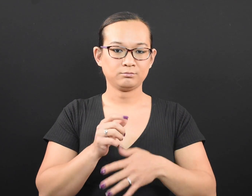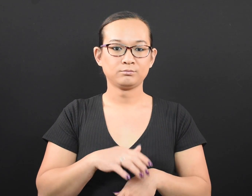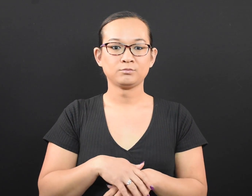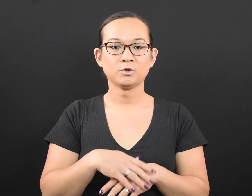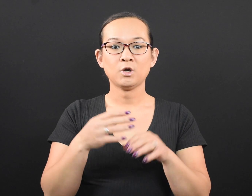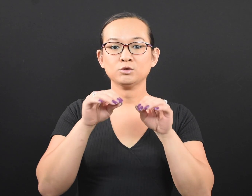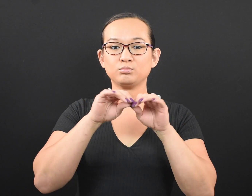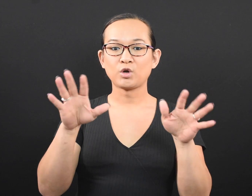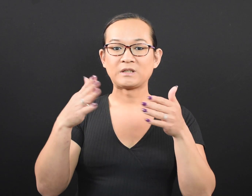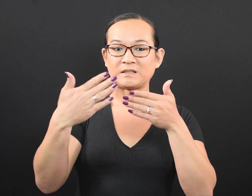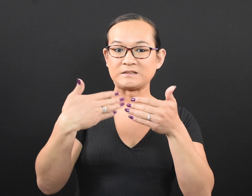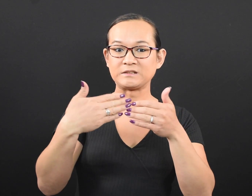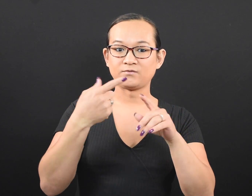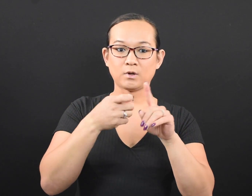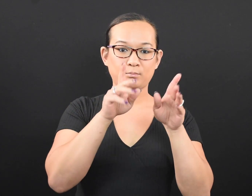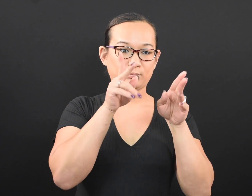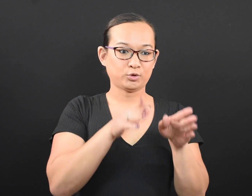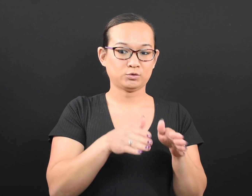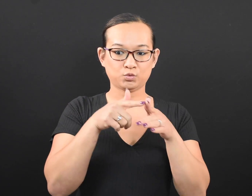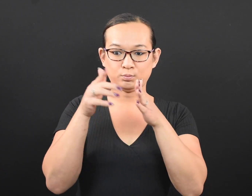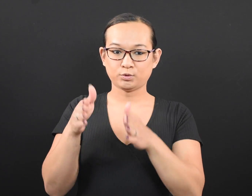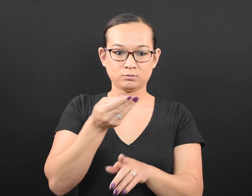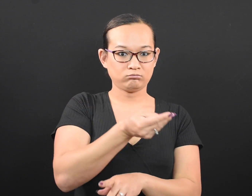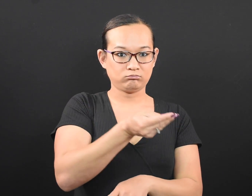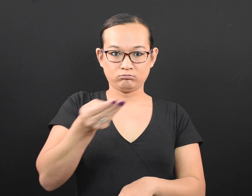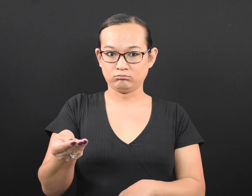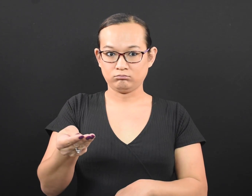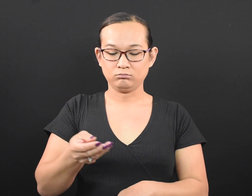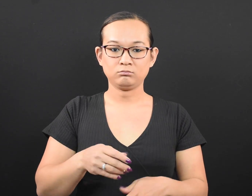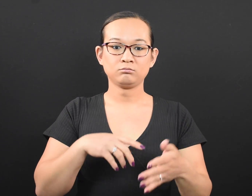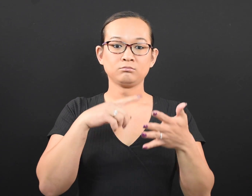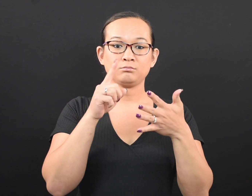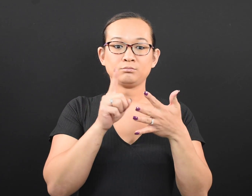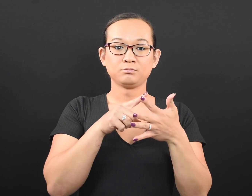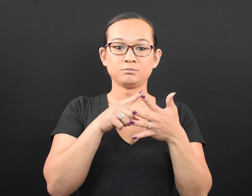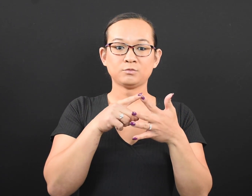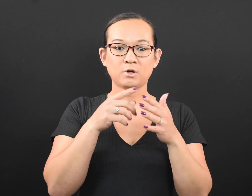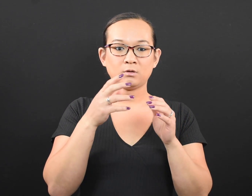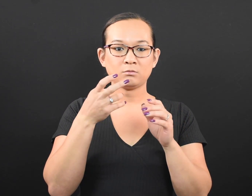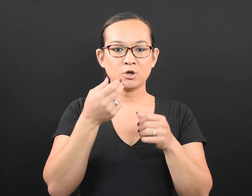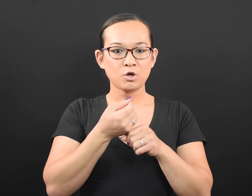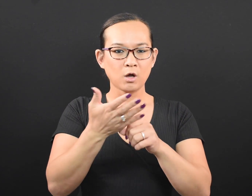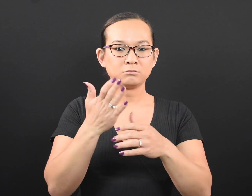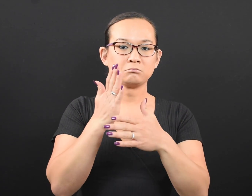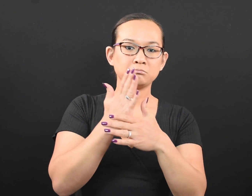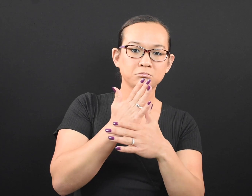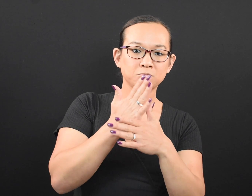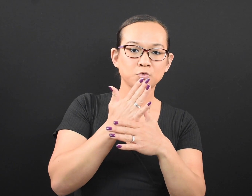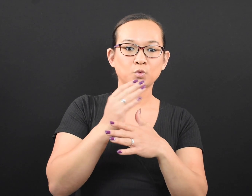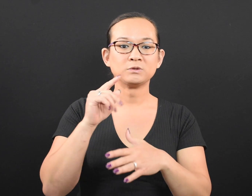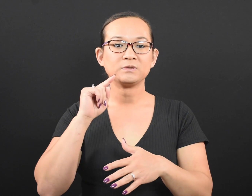Spread more easily from person-to-person ● Cause milder or more severe disease in people